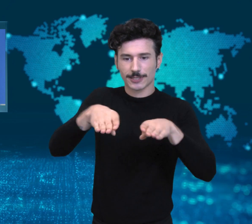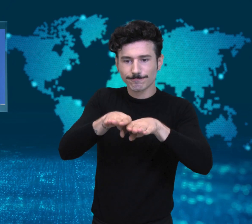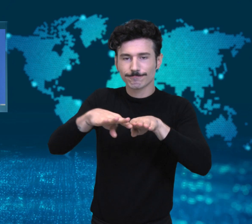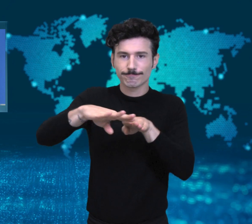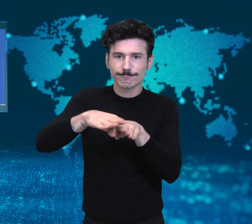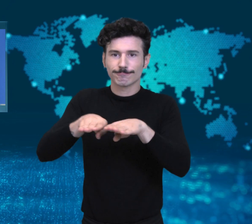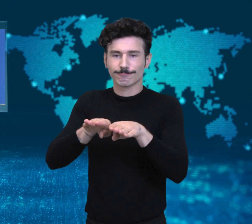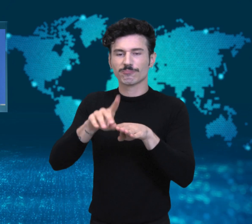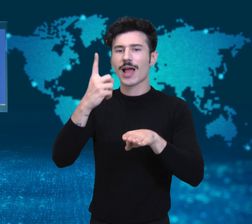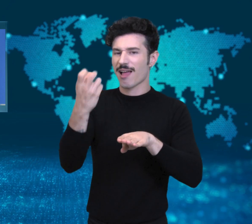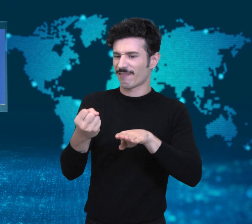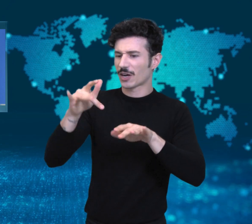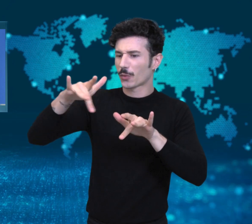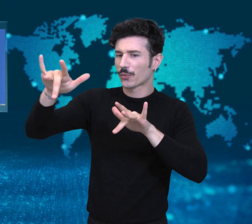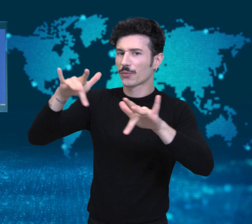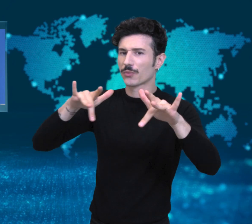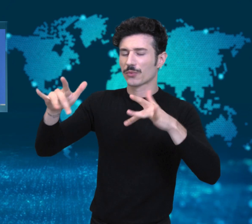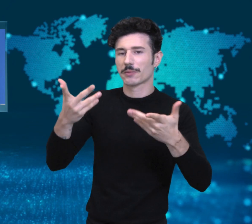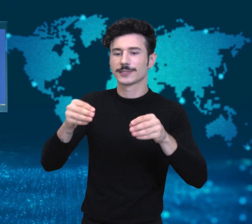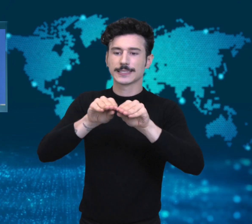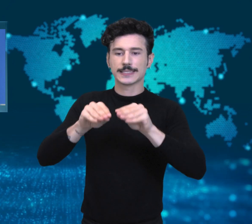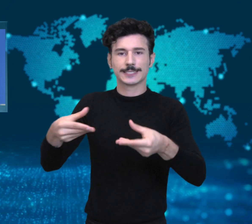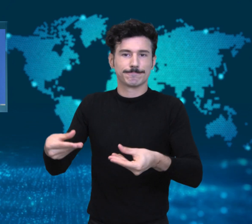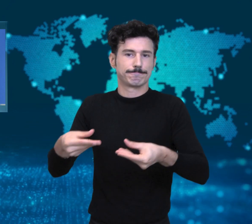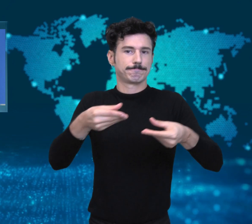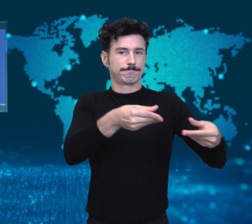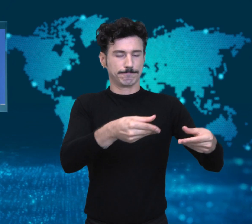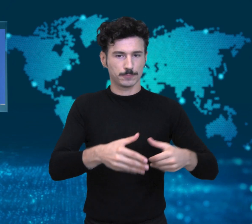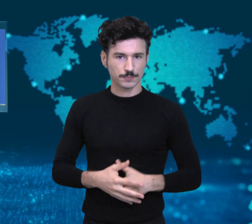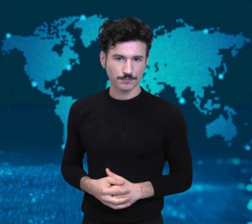in spite of some missing pieces.